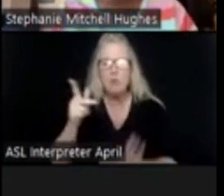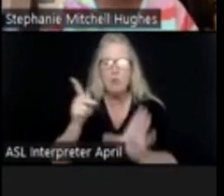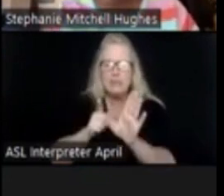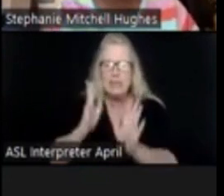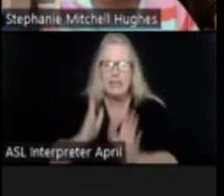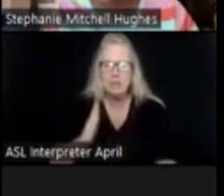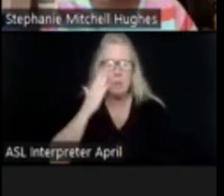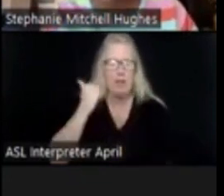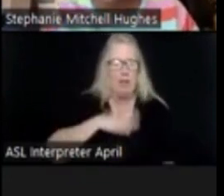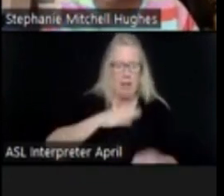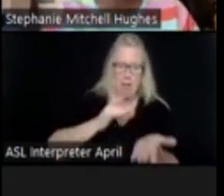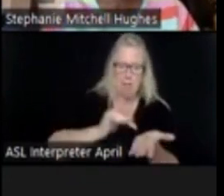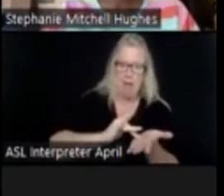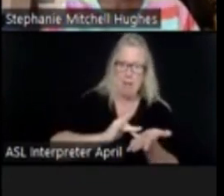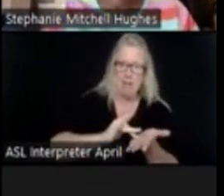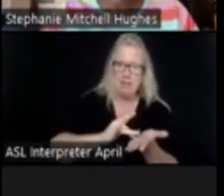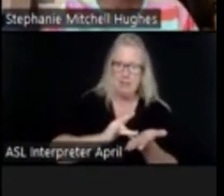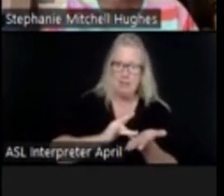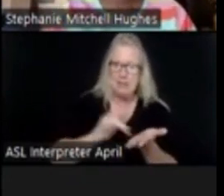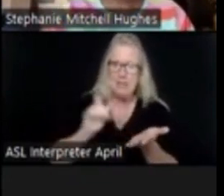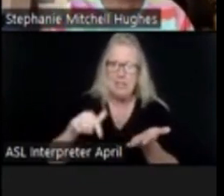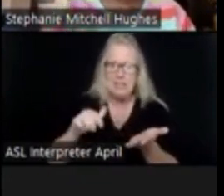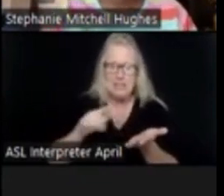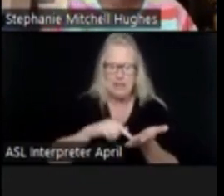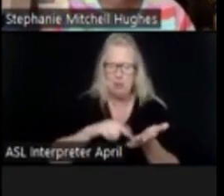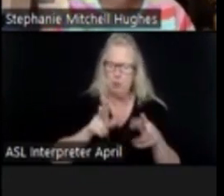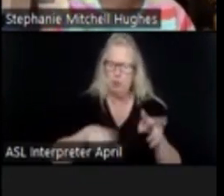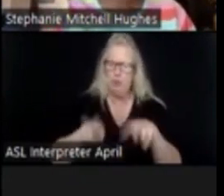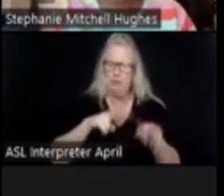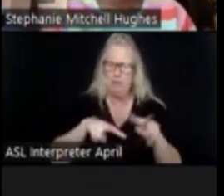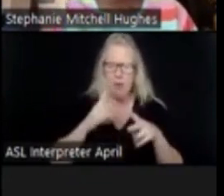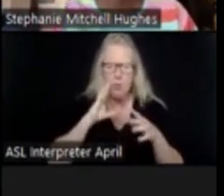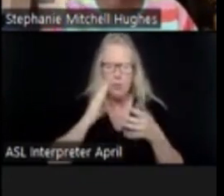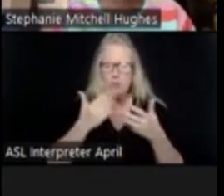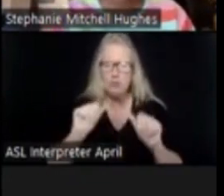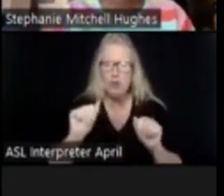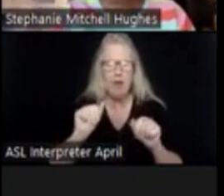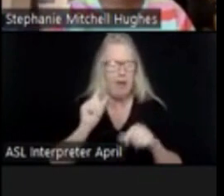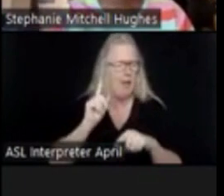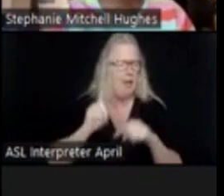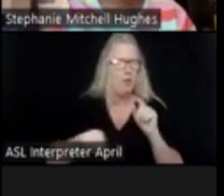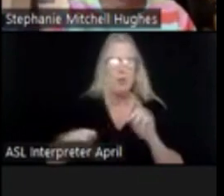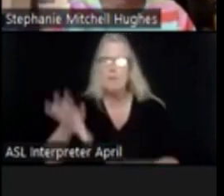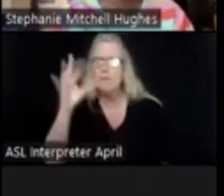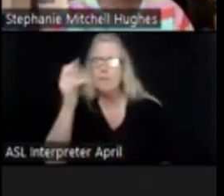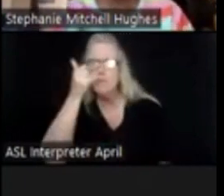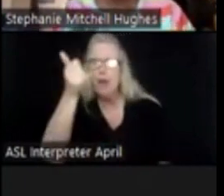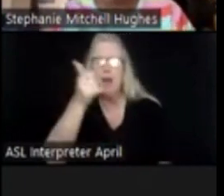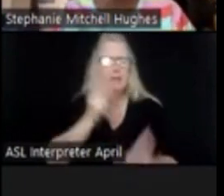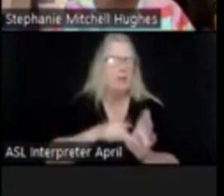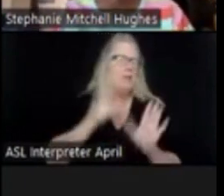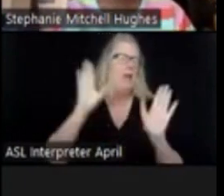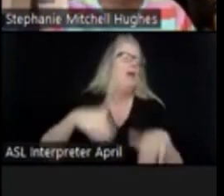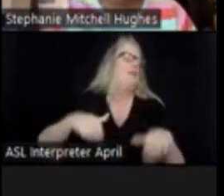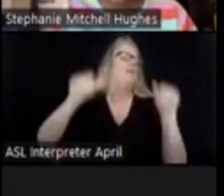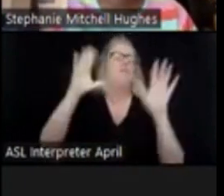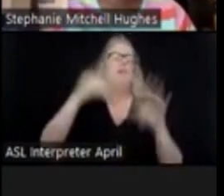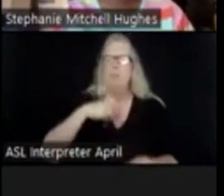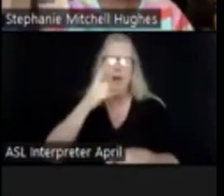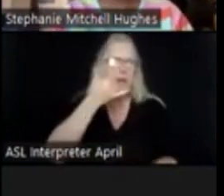MY MEDS NEEDED TO BE EVALUATED SO I WOULD TRY AND GIVE UP AND TRY AND COULD NOT FIND ONE AND GIVE UP.